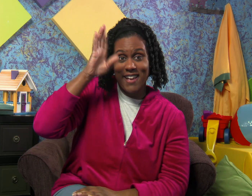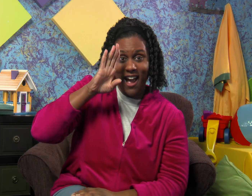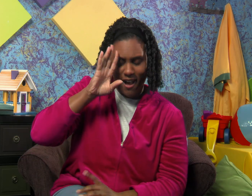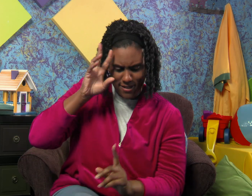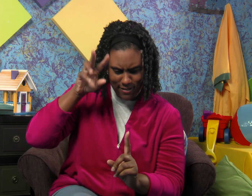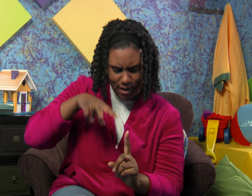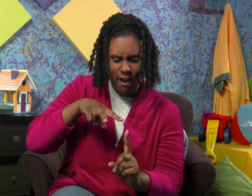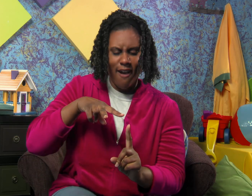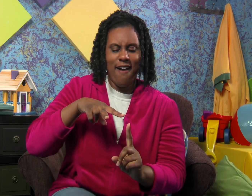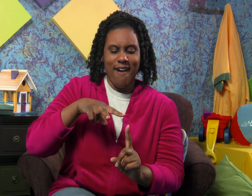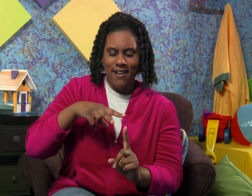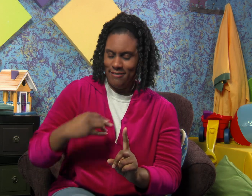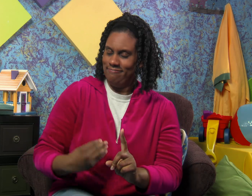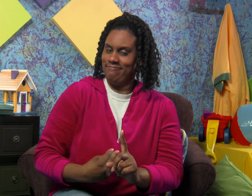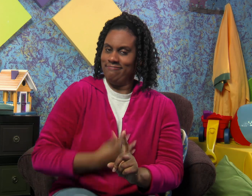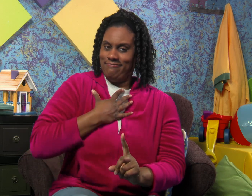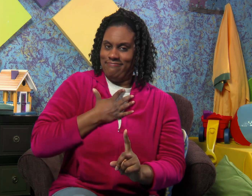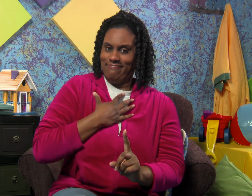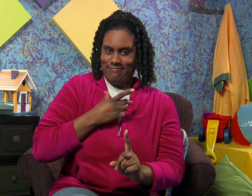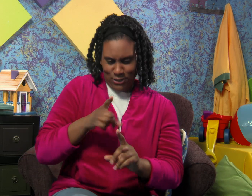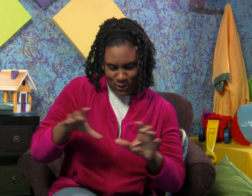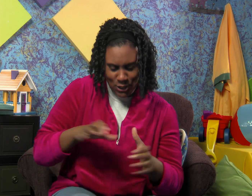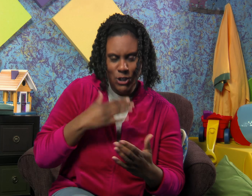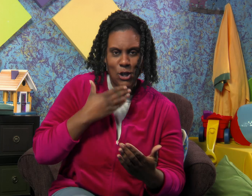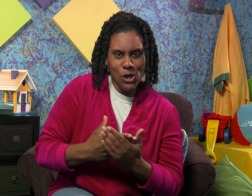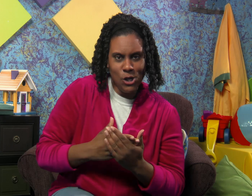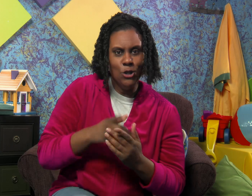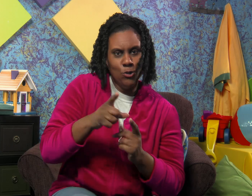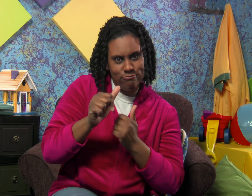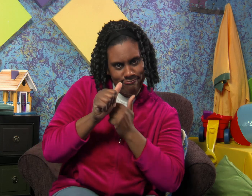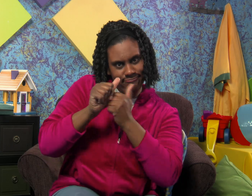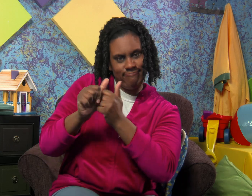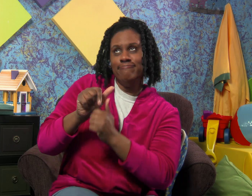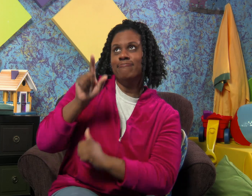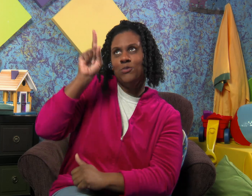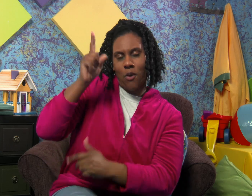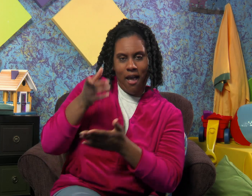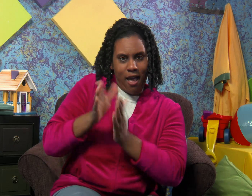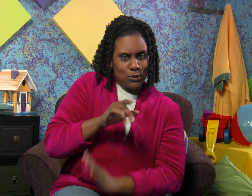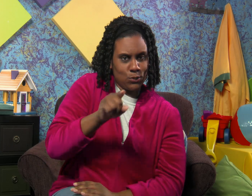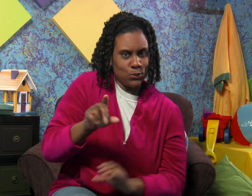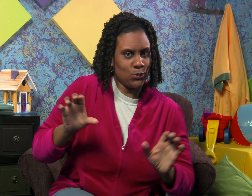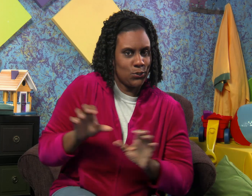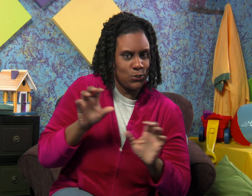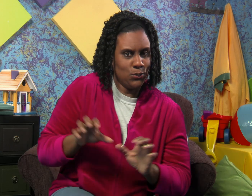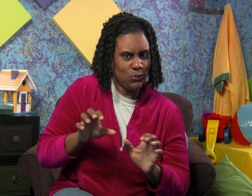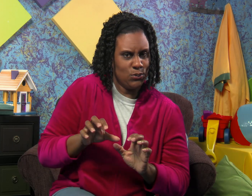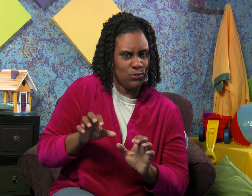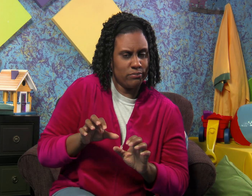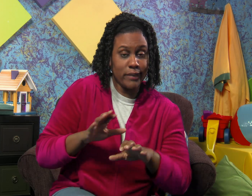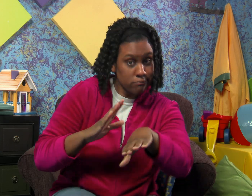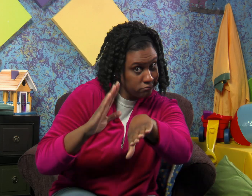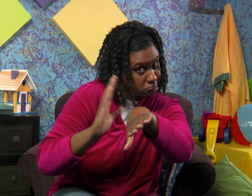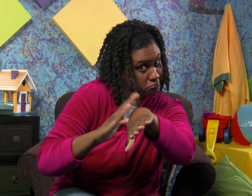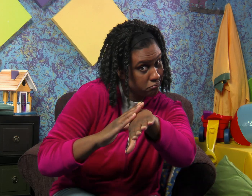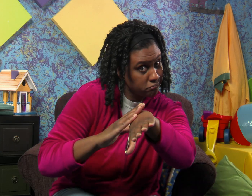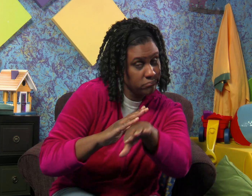BECAUSE GOD IN HEAVEN IS LOOKING DOWN ON YOU AND WILL BE PROUD OF YOU BECAUSE YOU DO WHAT GOD ASKS YOU TO DO.